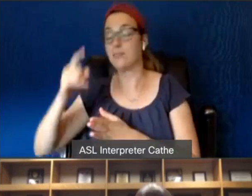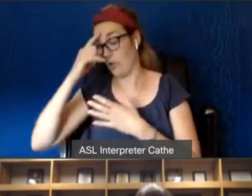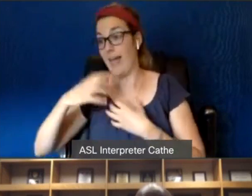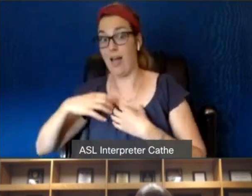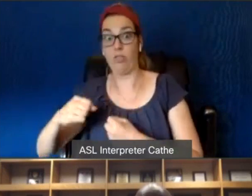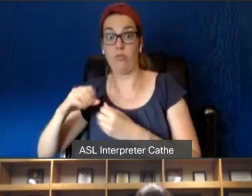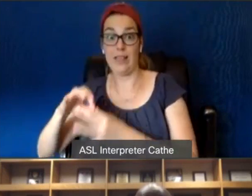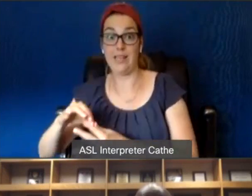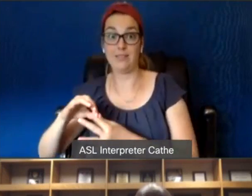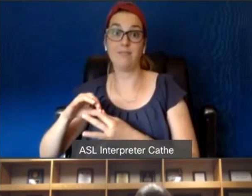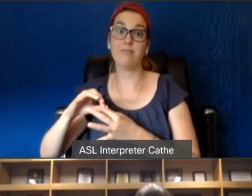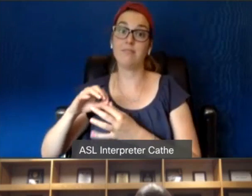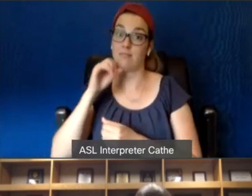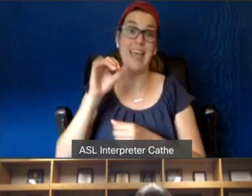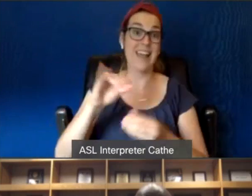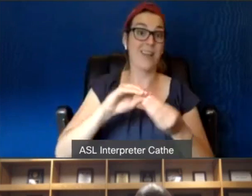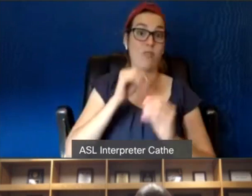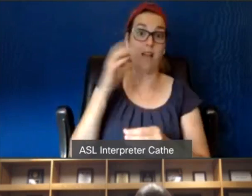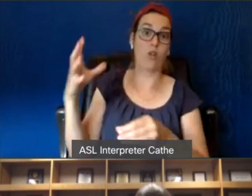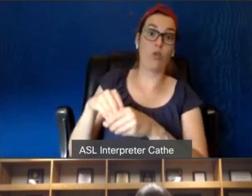So I think it's just important to really understand